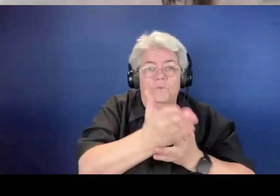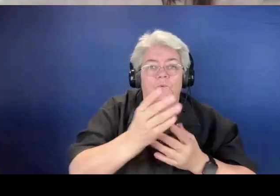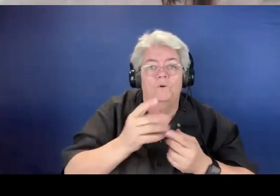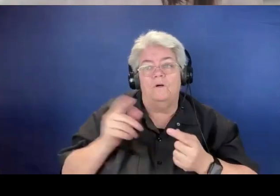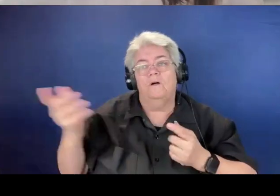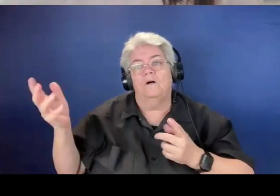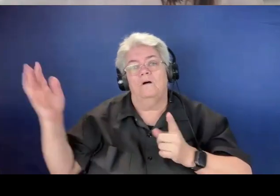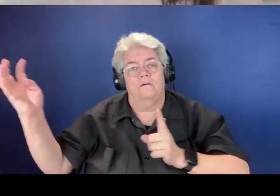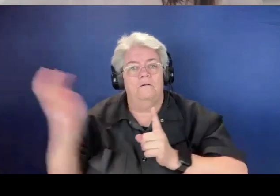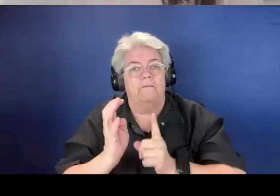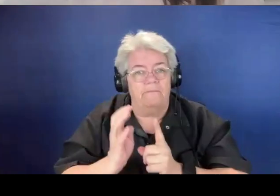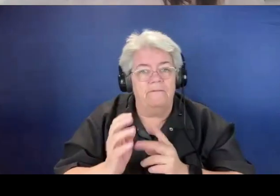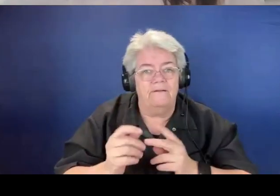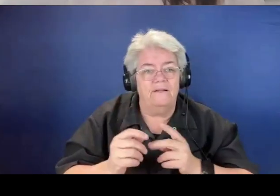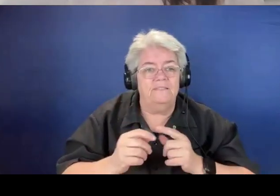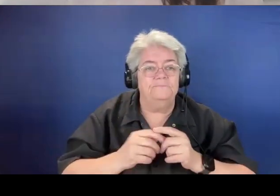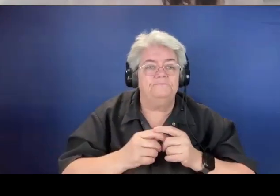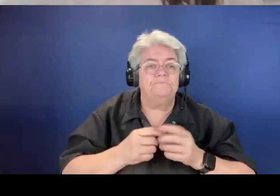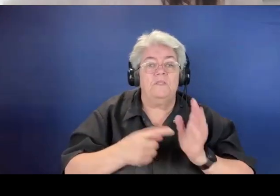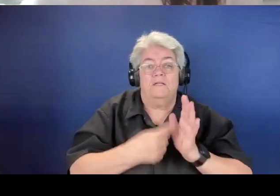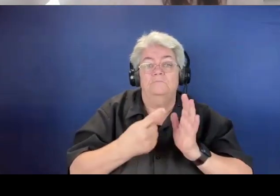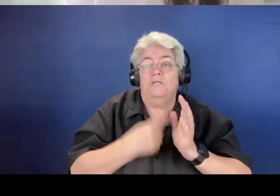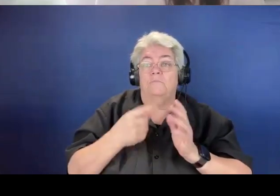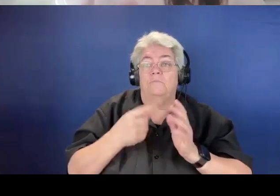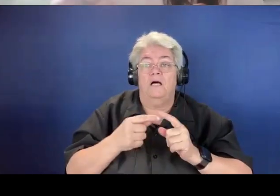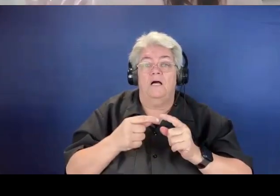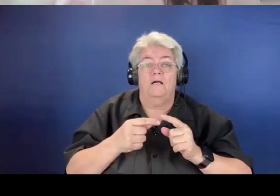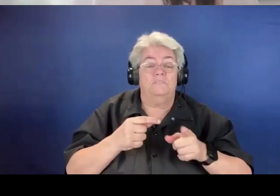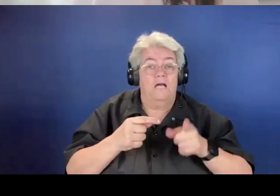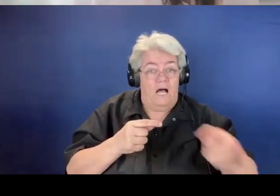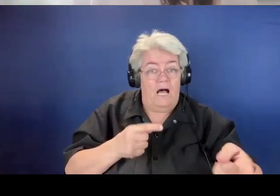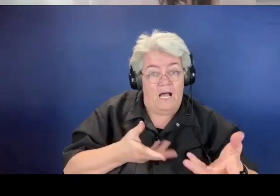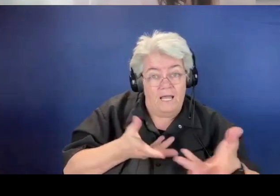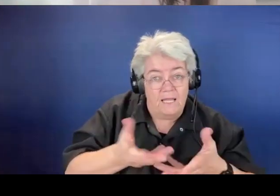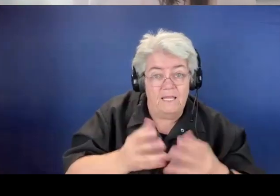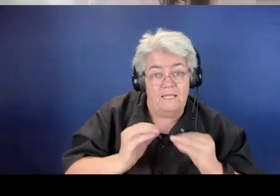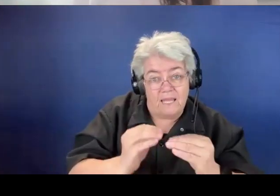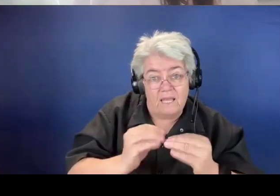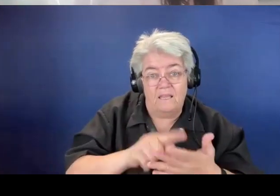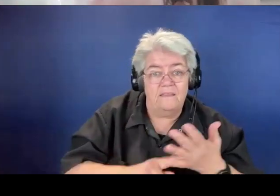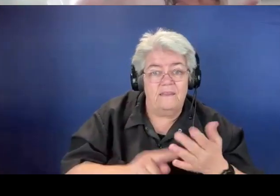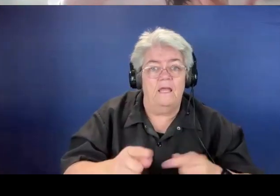coached or participating in therapy or simply asking questions.